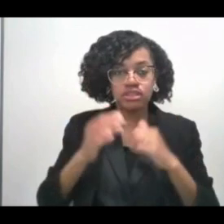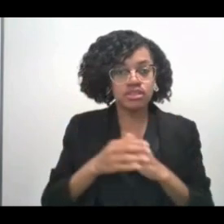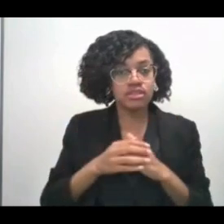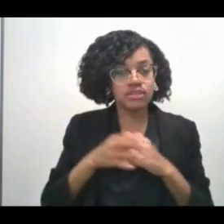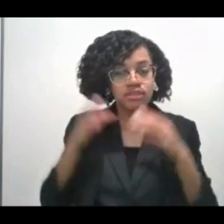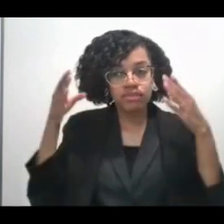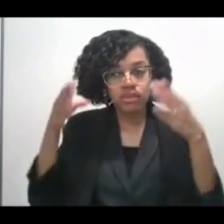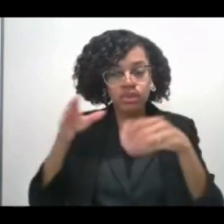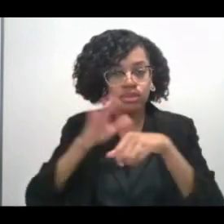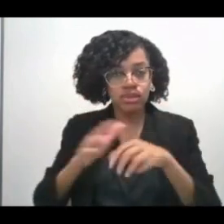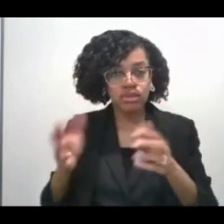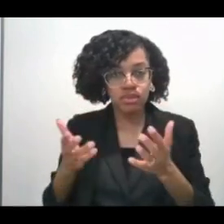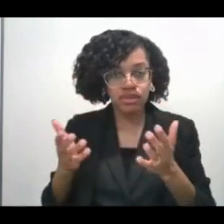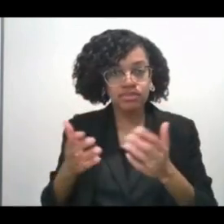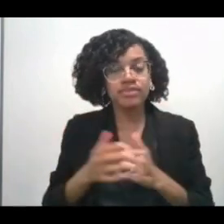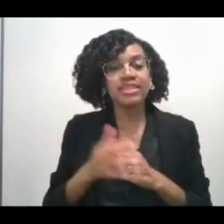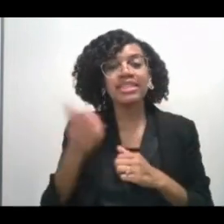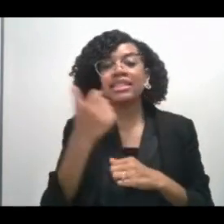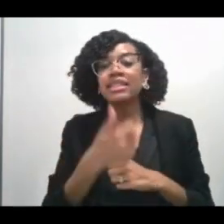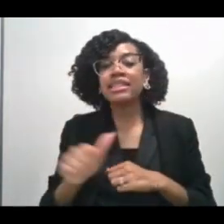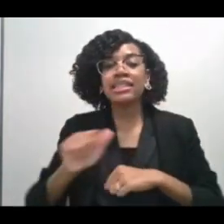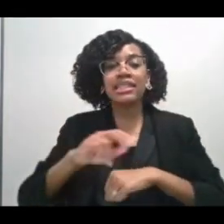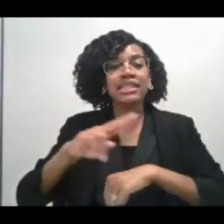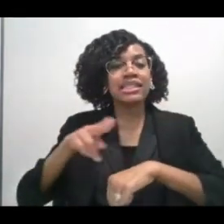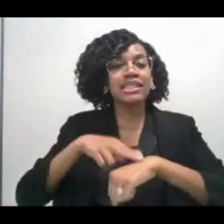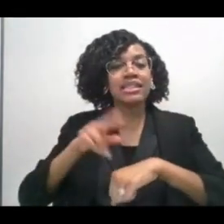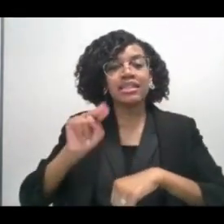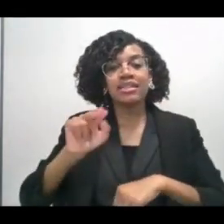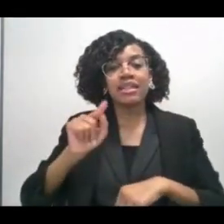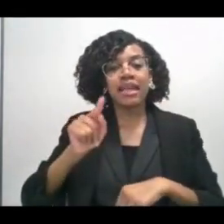application of nature based solutions to climate related